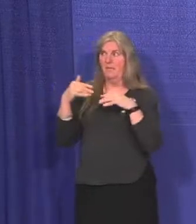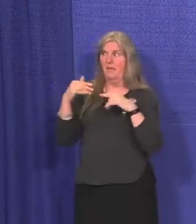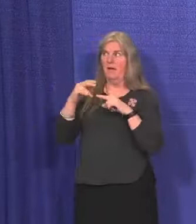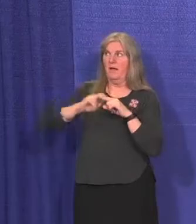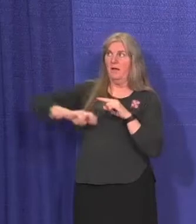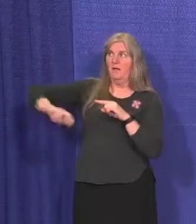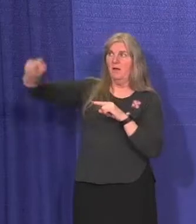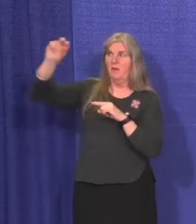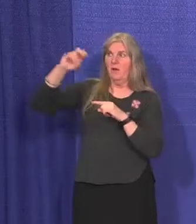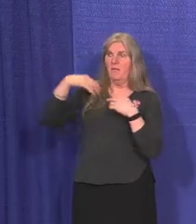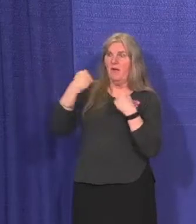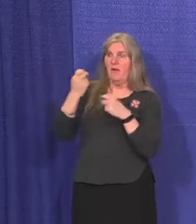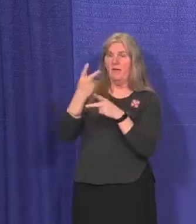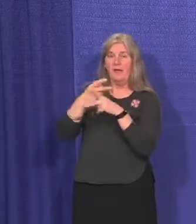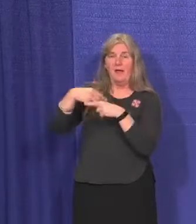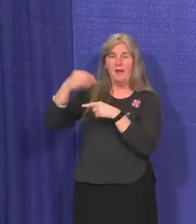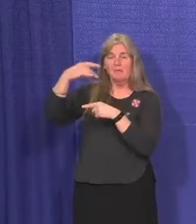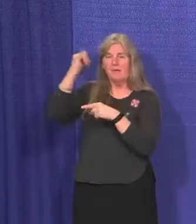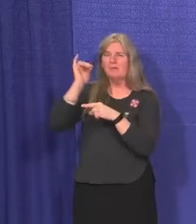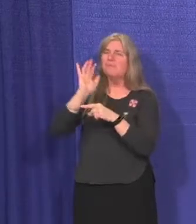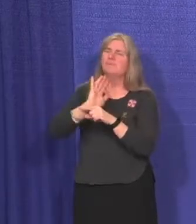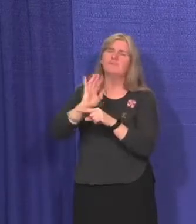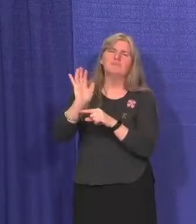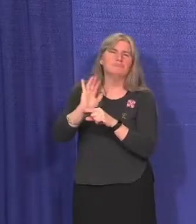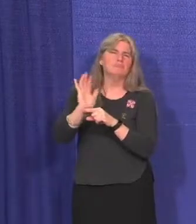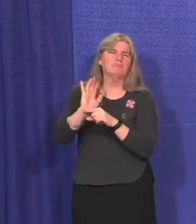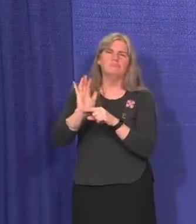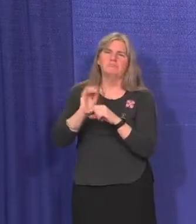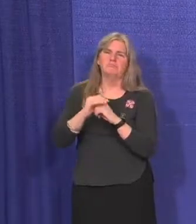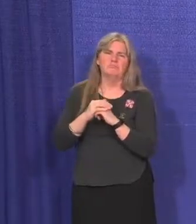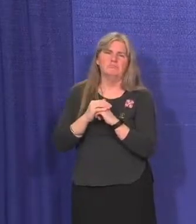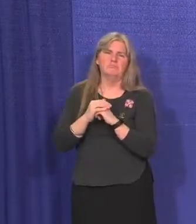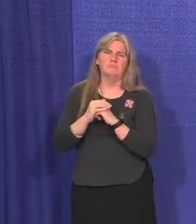confident in those processes.